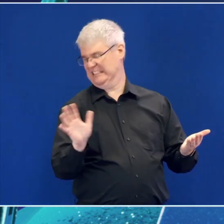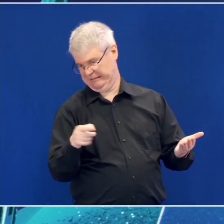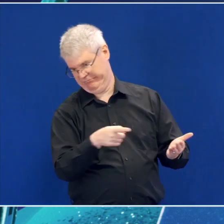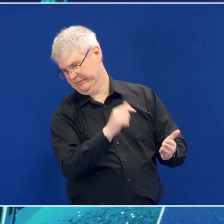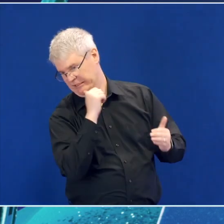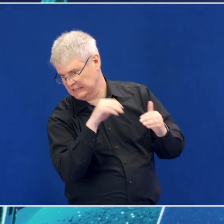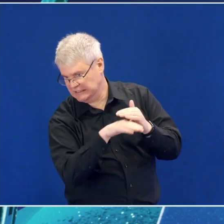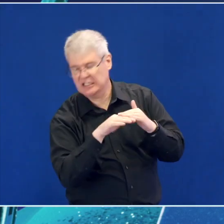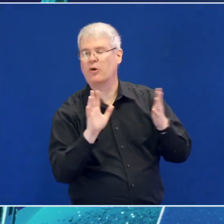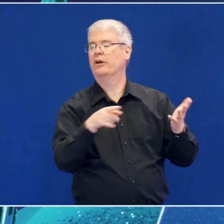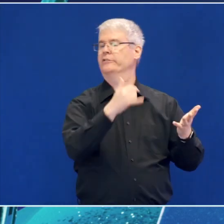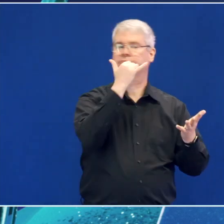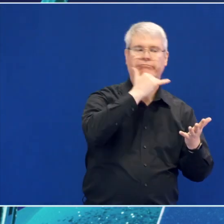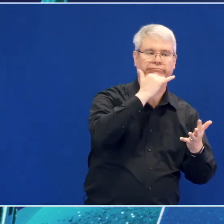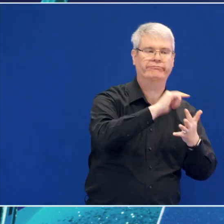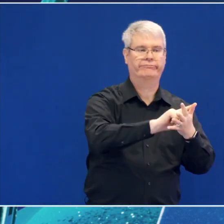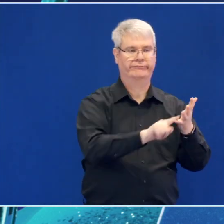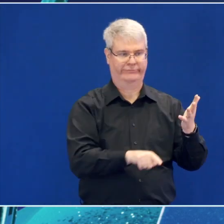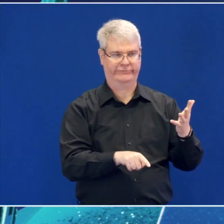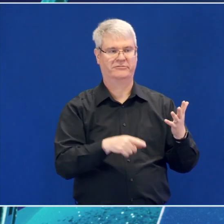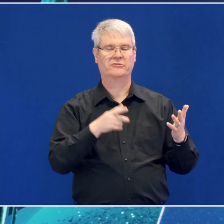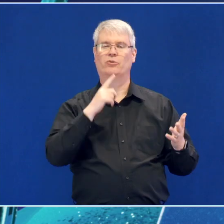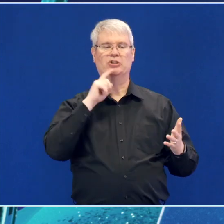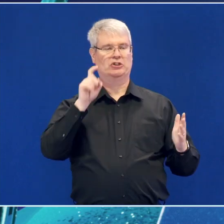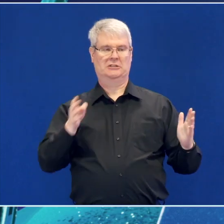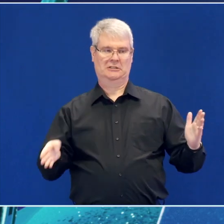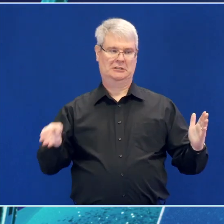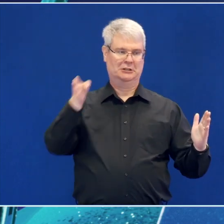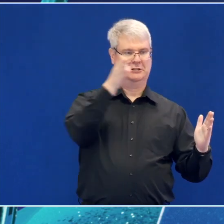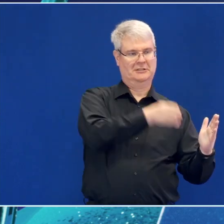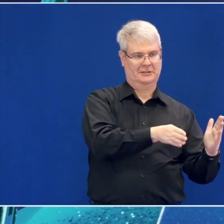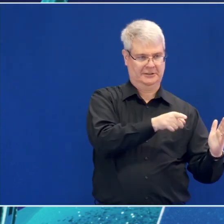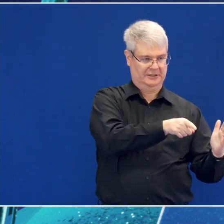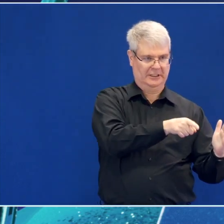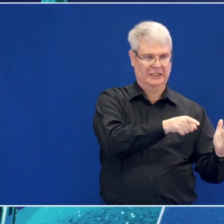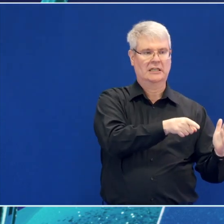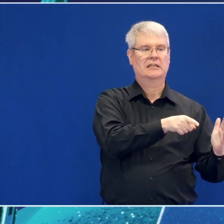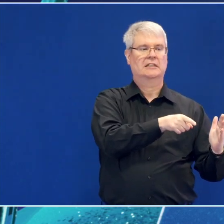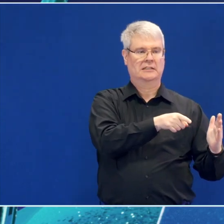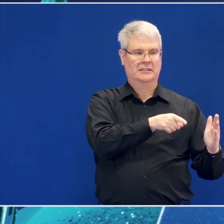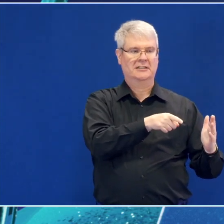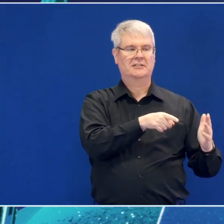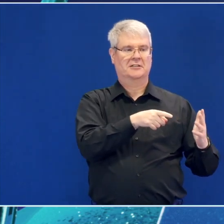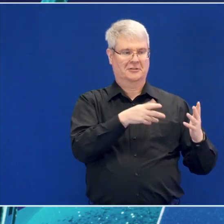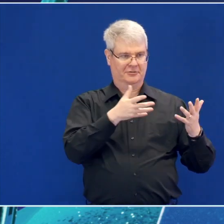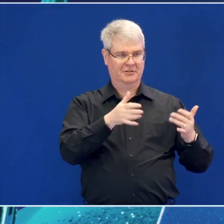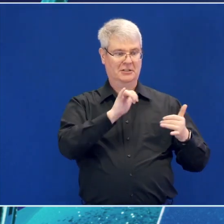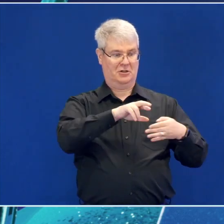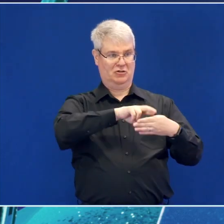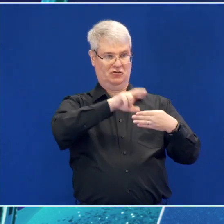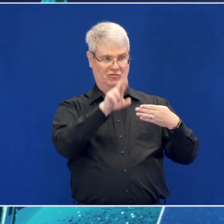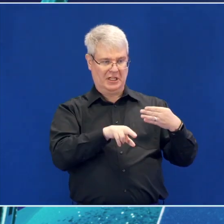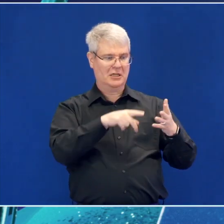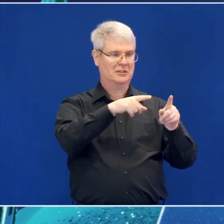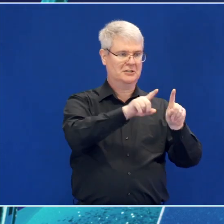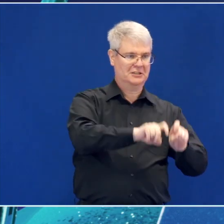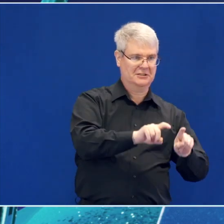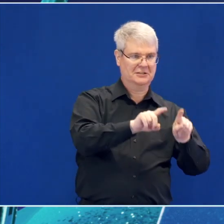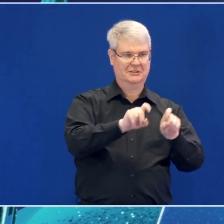have they done their accessibility testing in the way that they should have done that, and be looking at the results. So for me, that's kind of where things are moving to